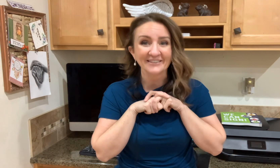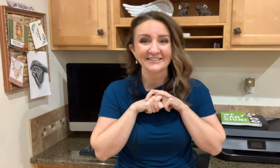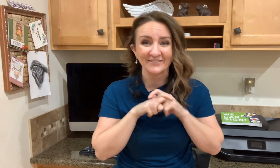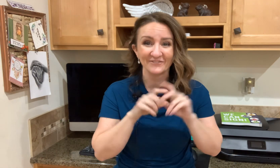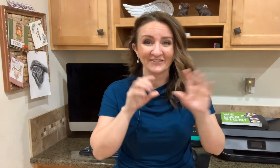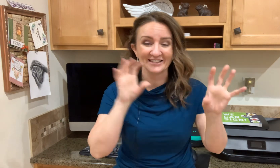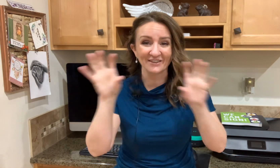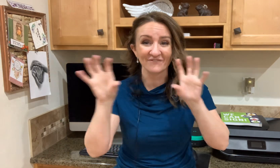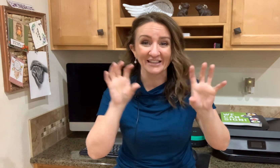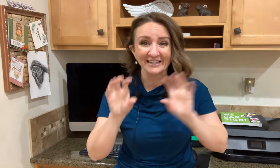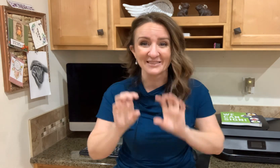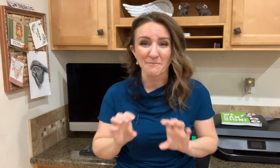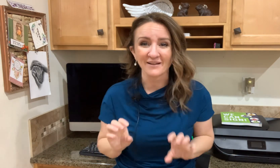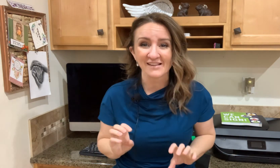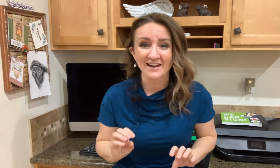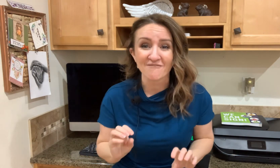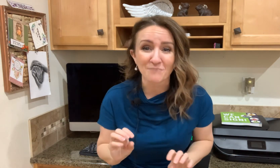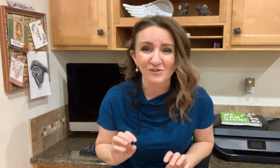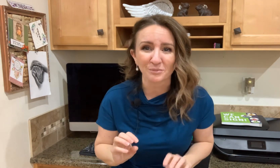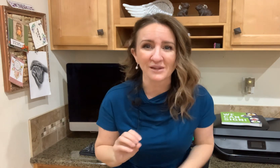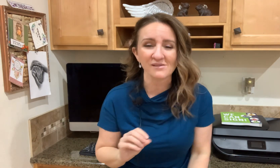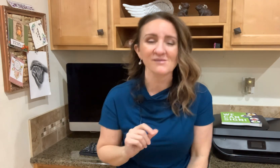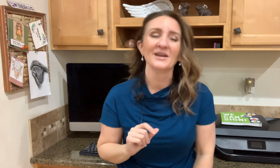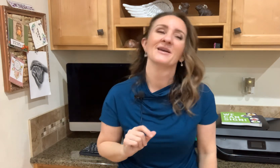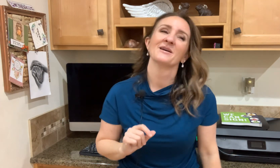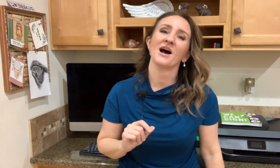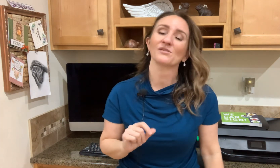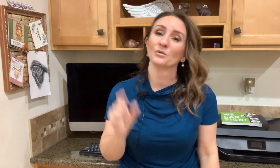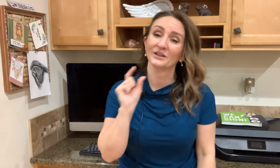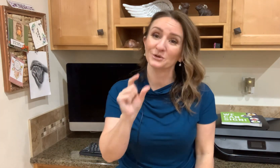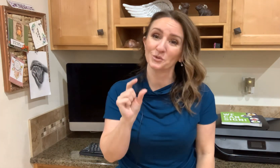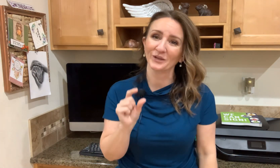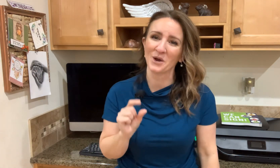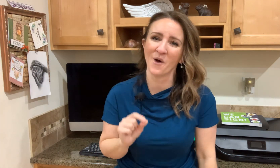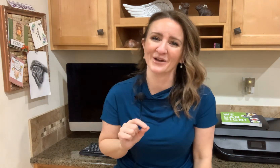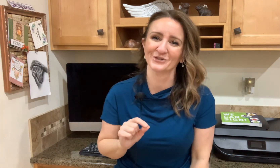to fill in enough puzzle pieces, so you really wanna try